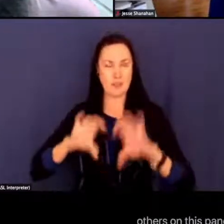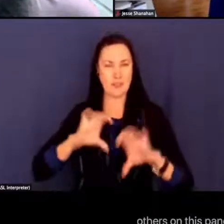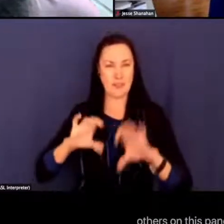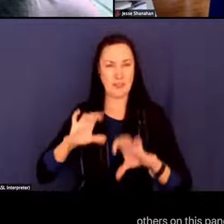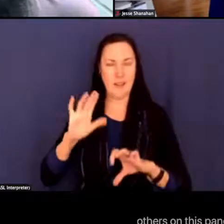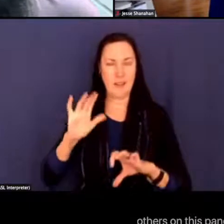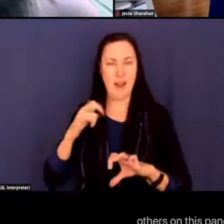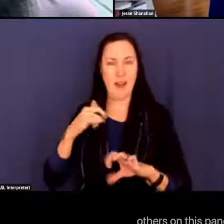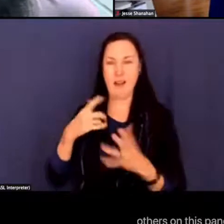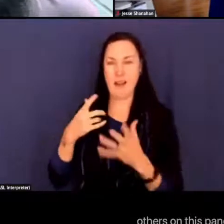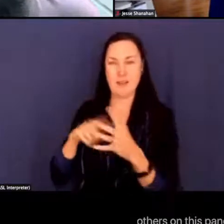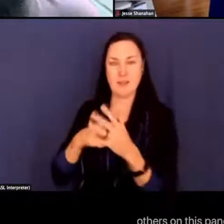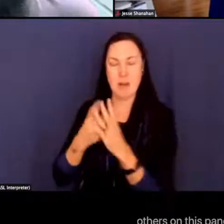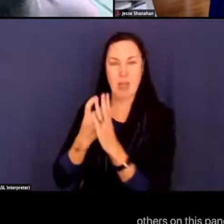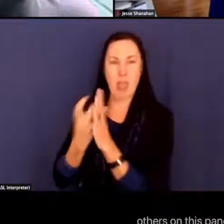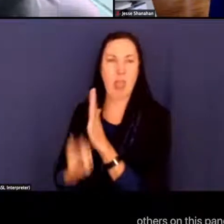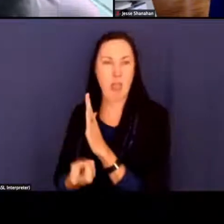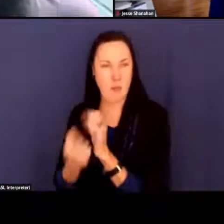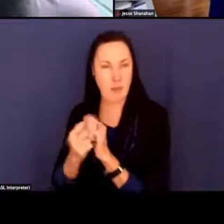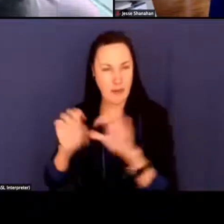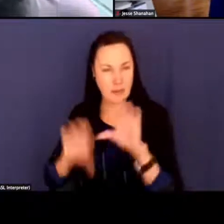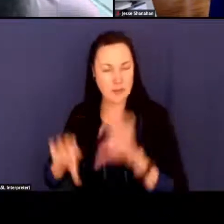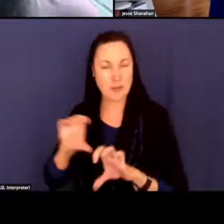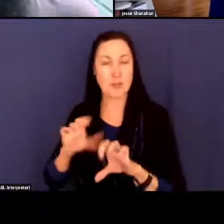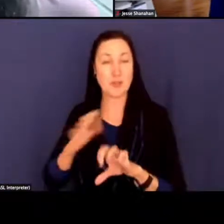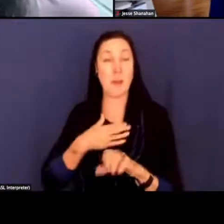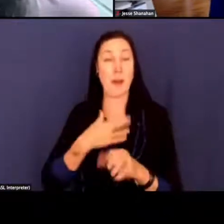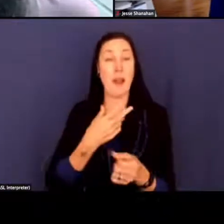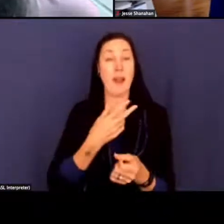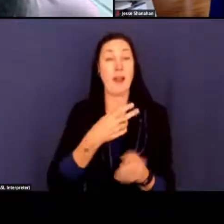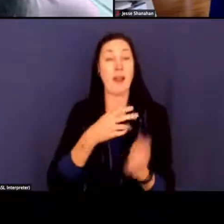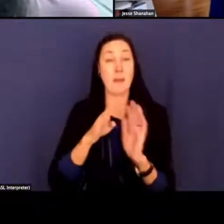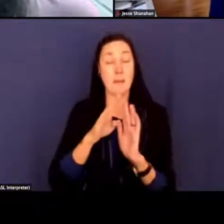pursuing an undergraduate degree in chemistry to the University of California, Davis,